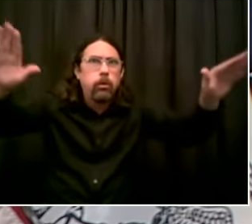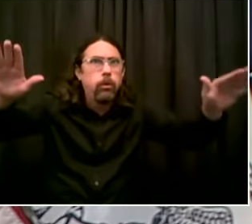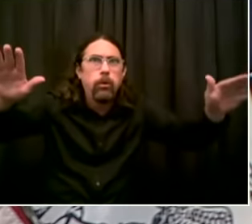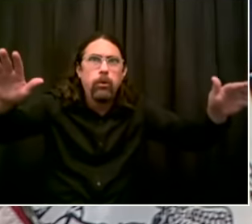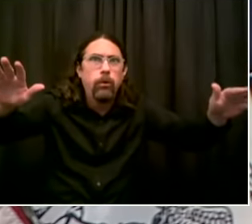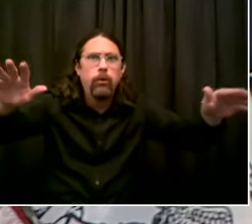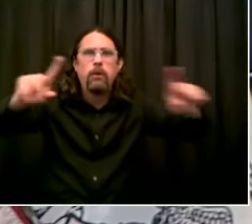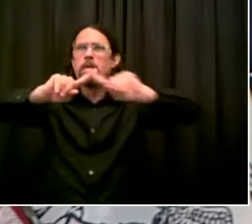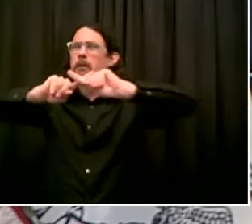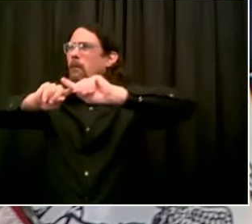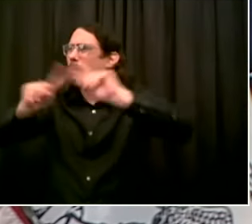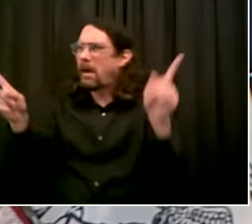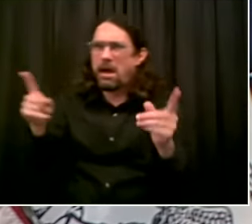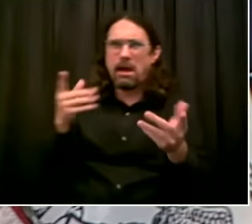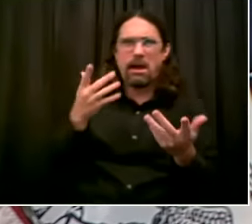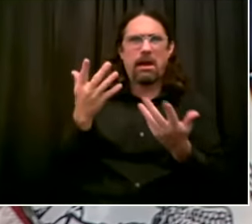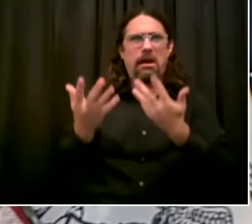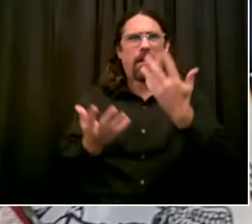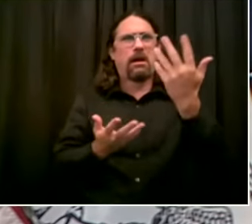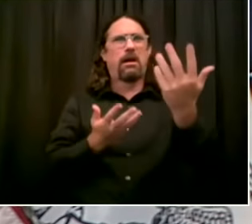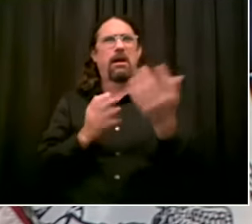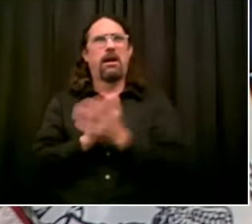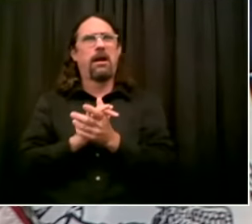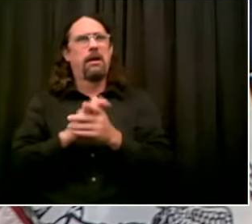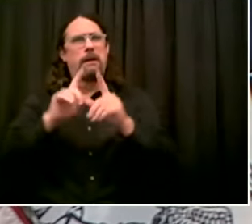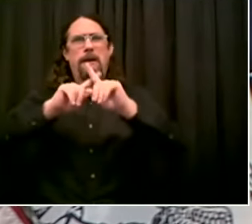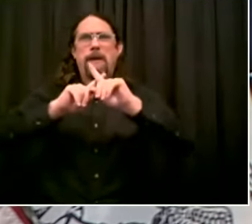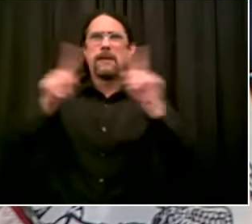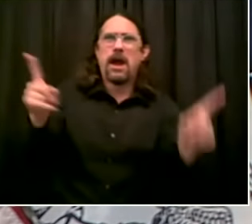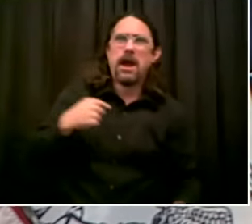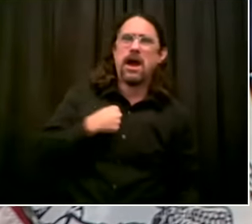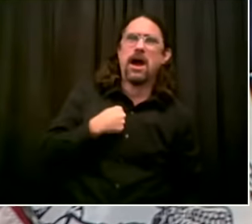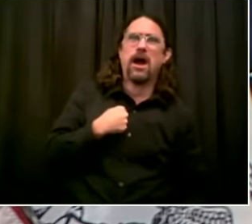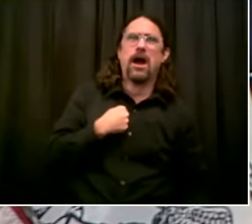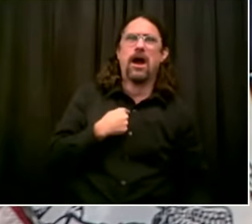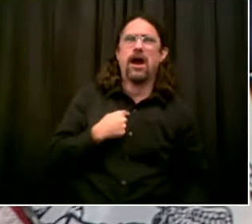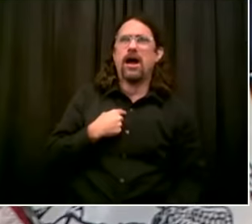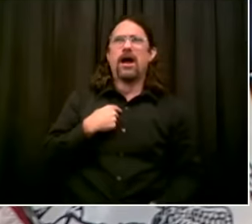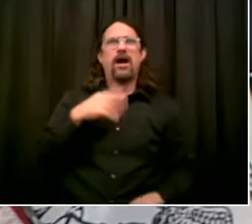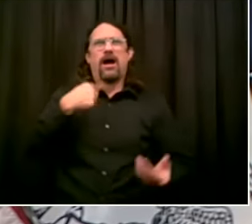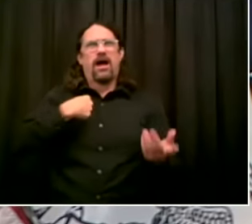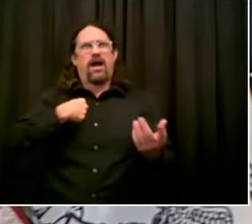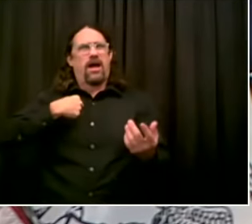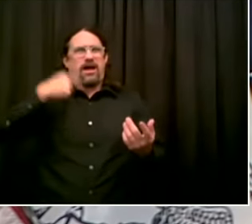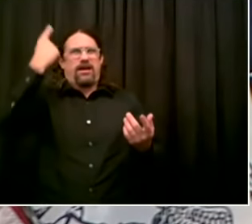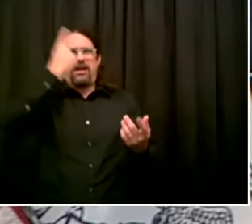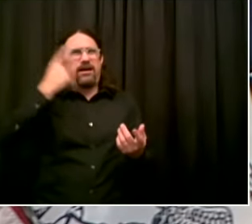THE GOAL OF ANY